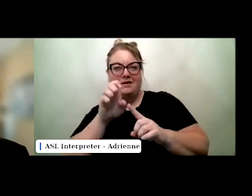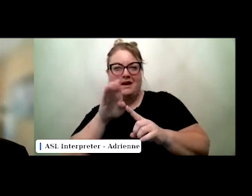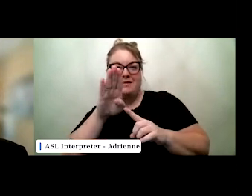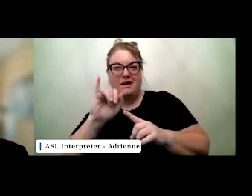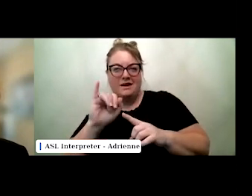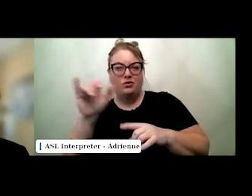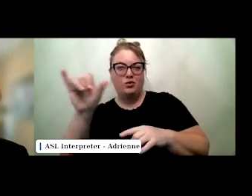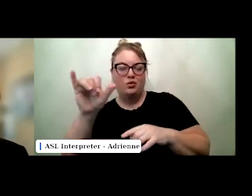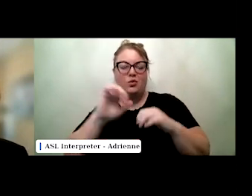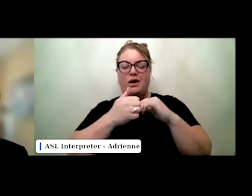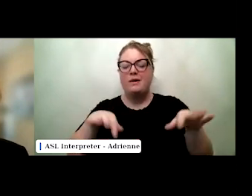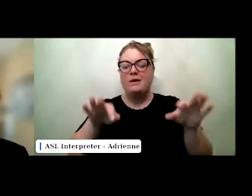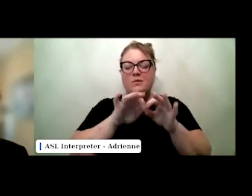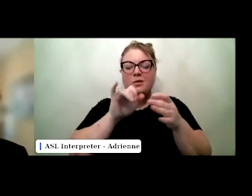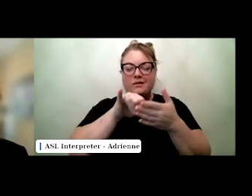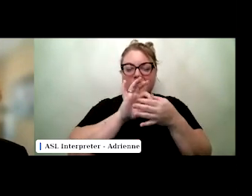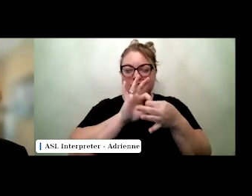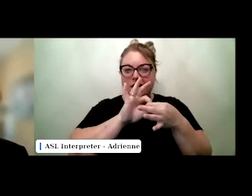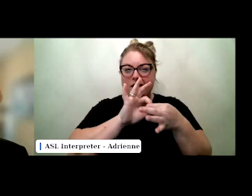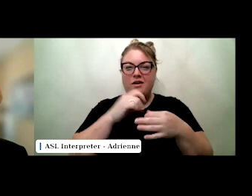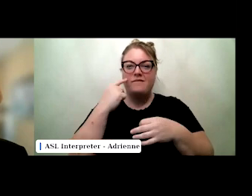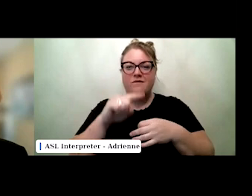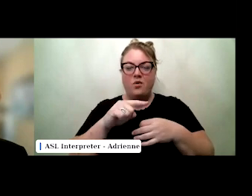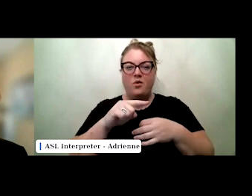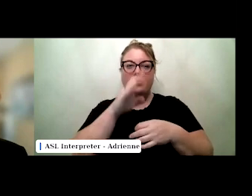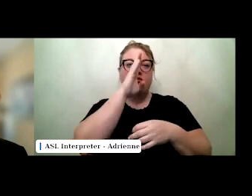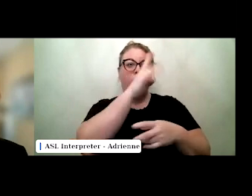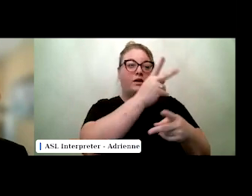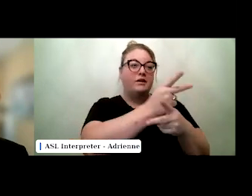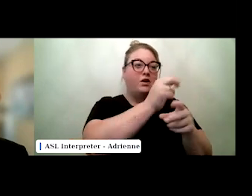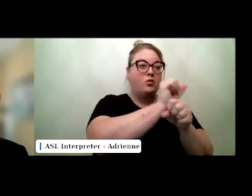That connection, of A, of a. Direct care worker.